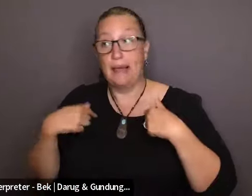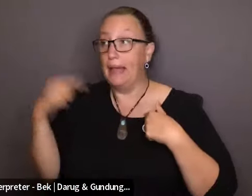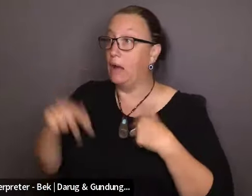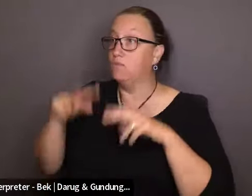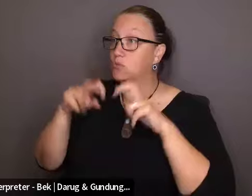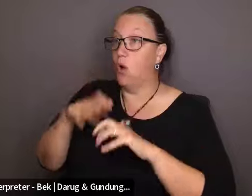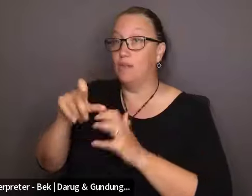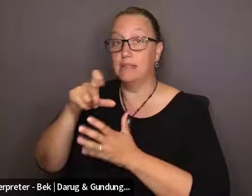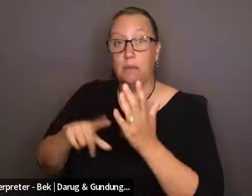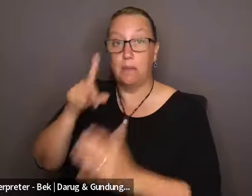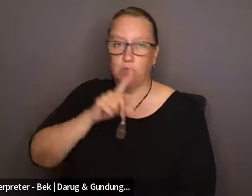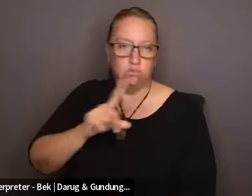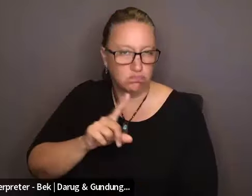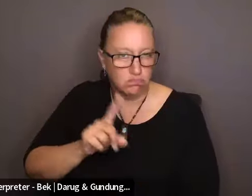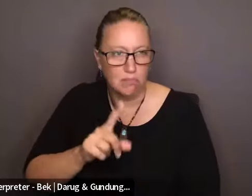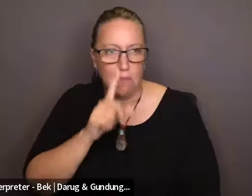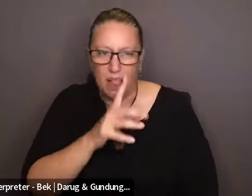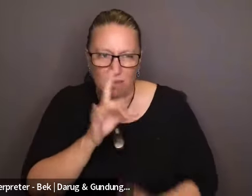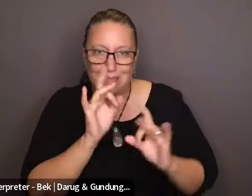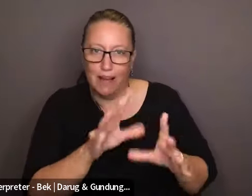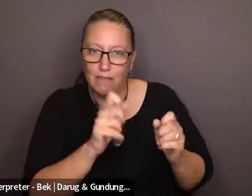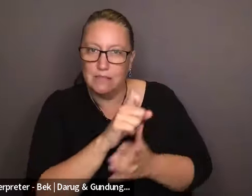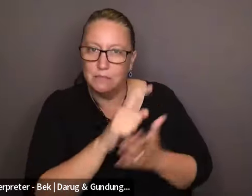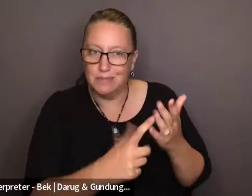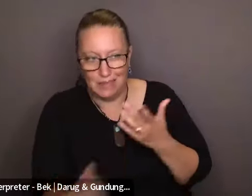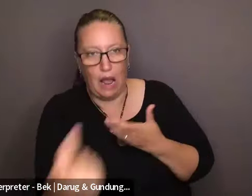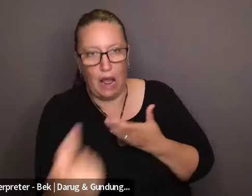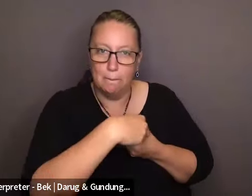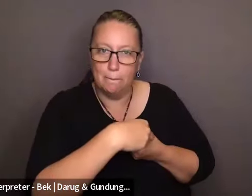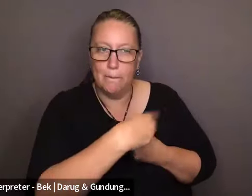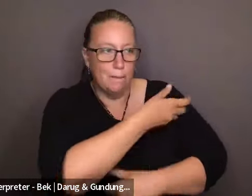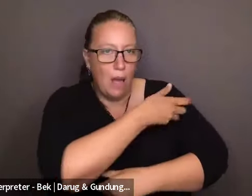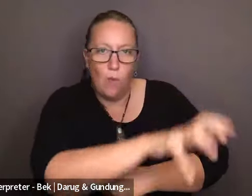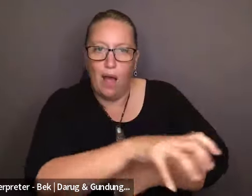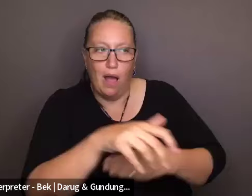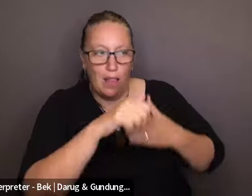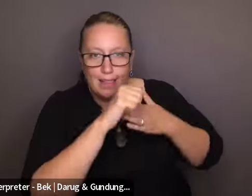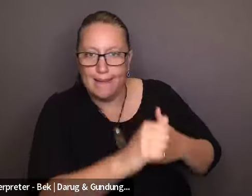Building capacity for inclusive research means not just conducting research about people with disability, but